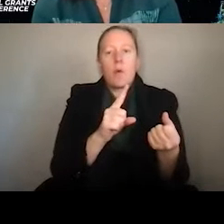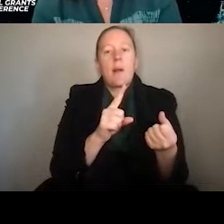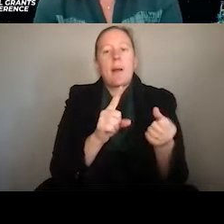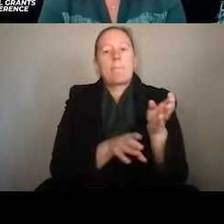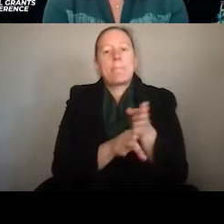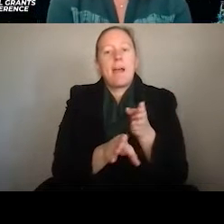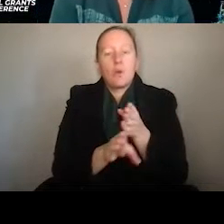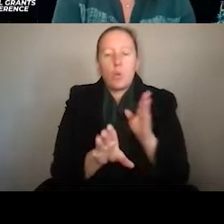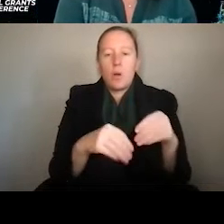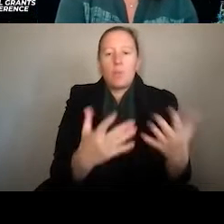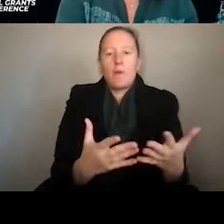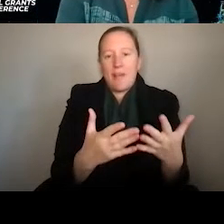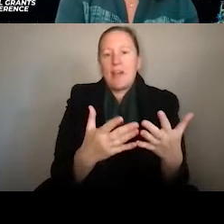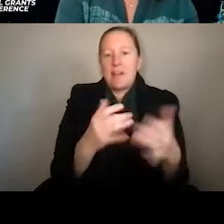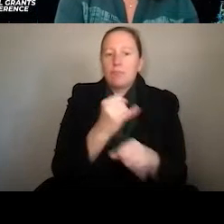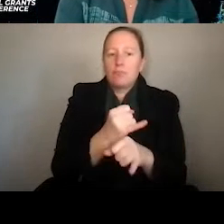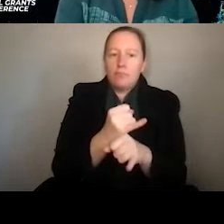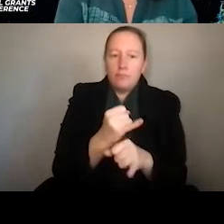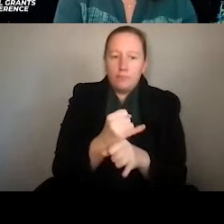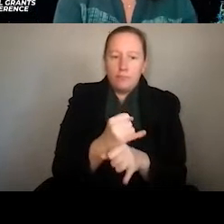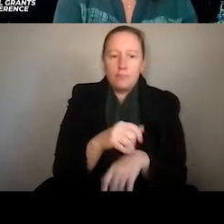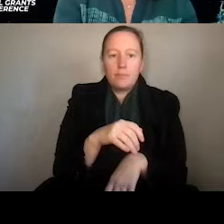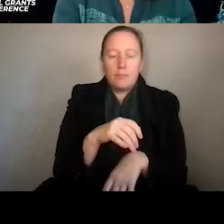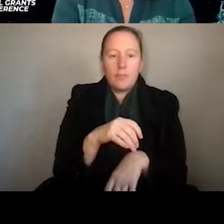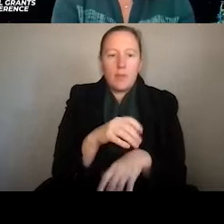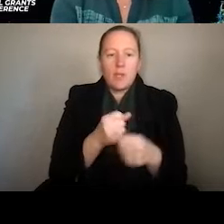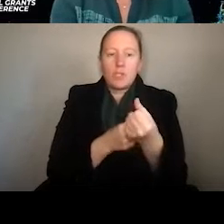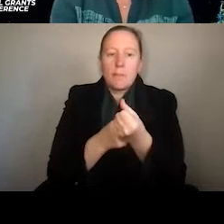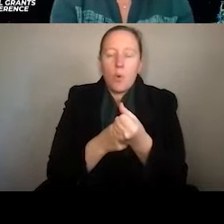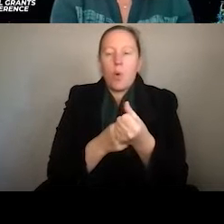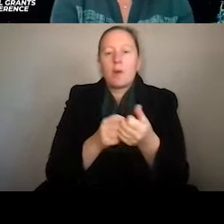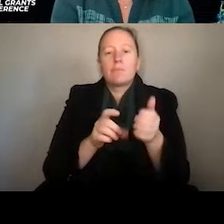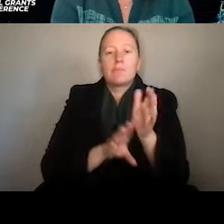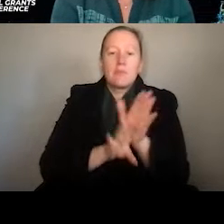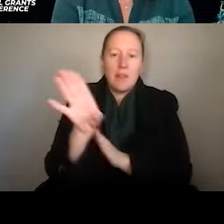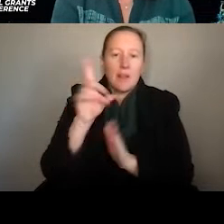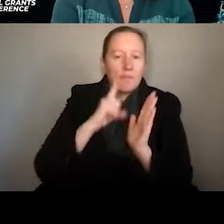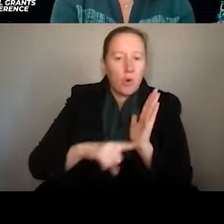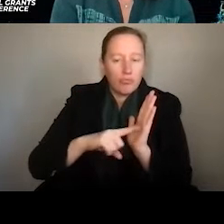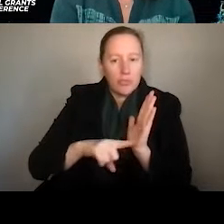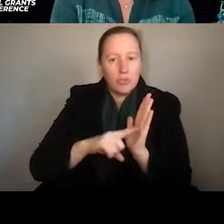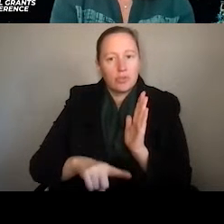HBCU-RISE award support the development of research capabilities at HBCUs that offer